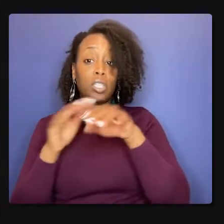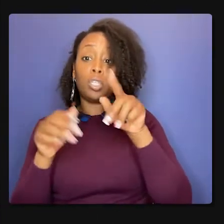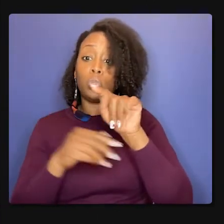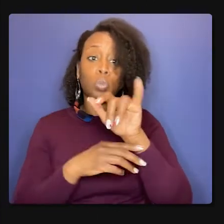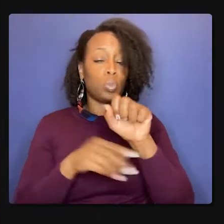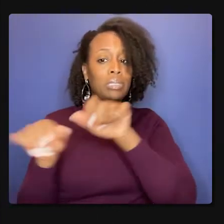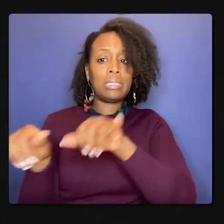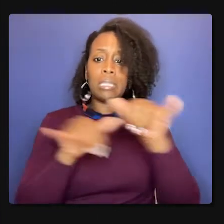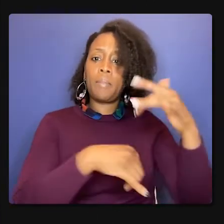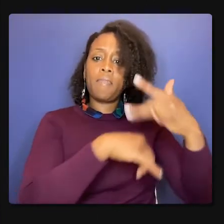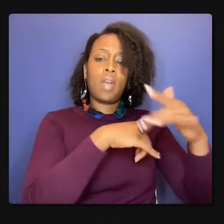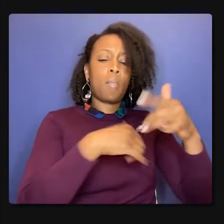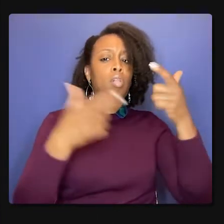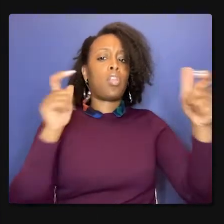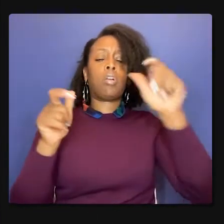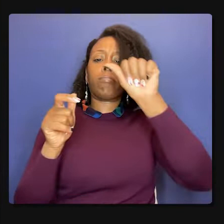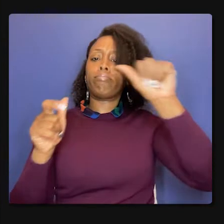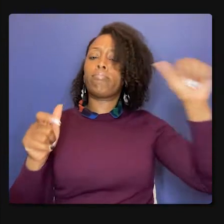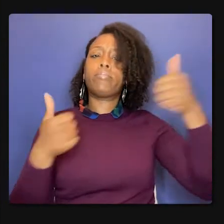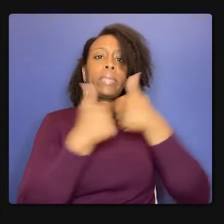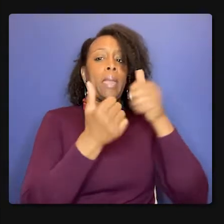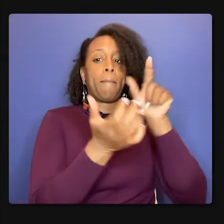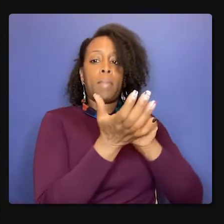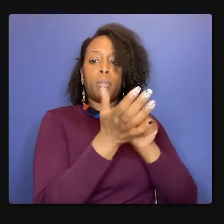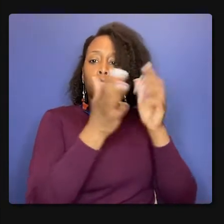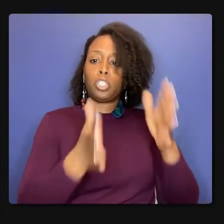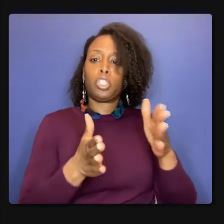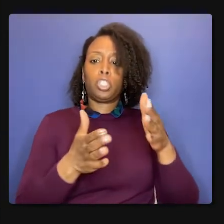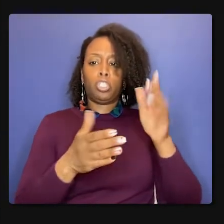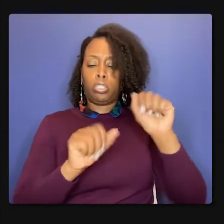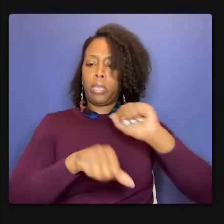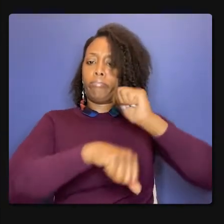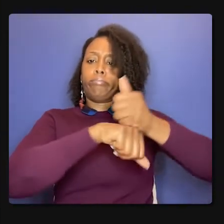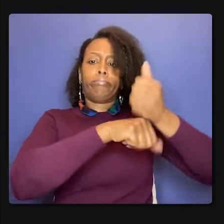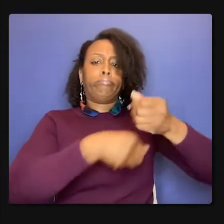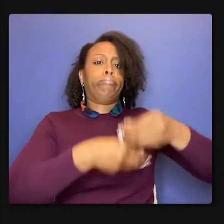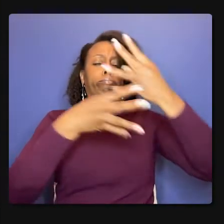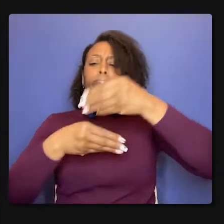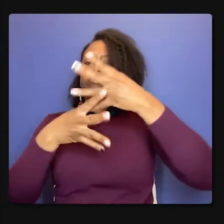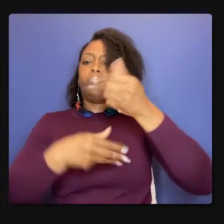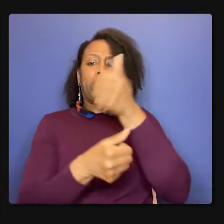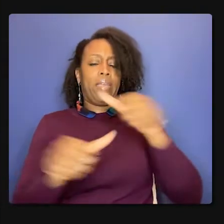that are available to the largest AAA game publishers to ship on any of our platforms,